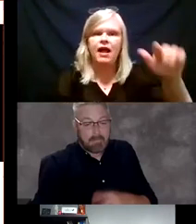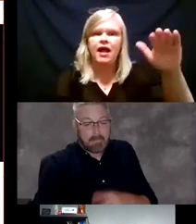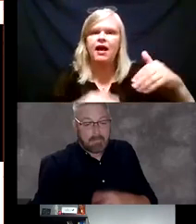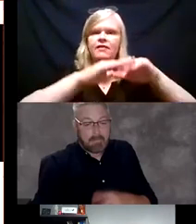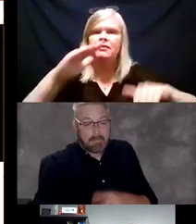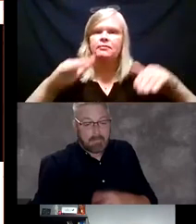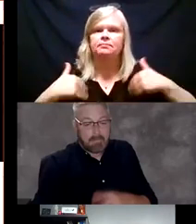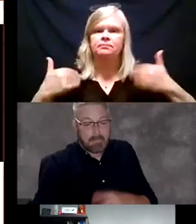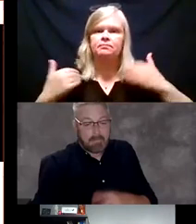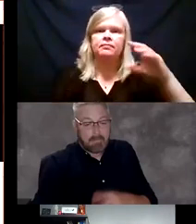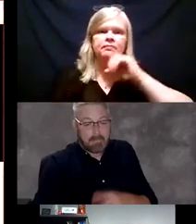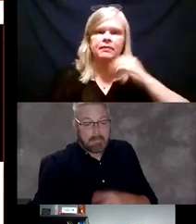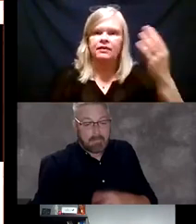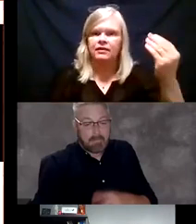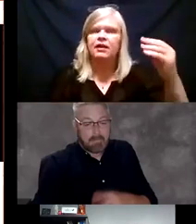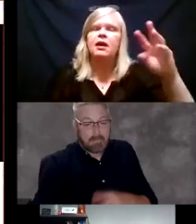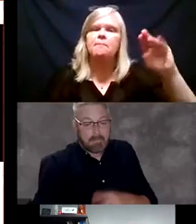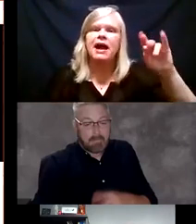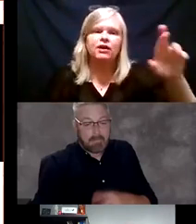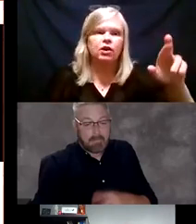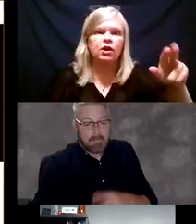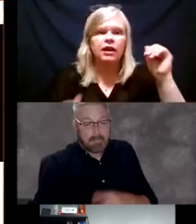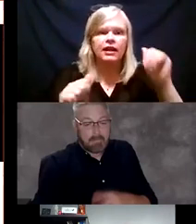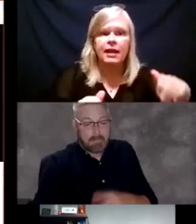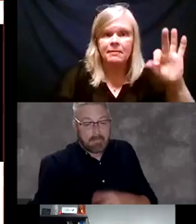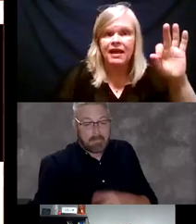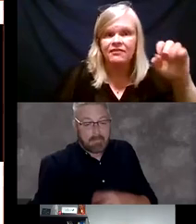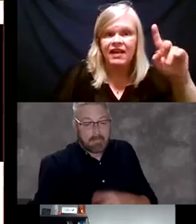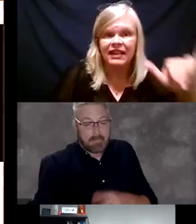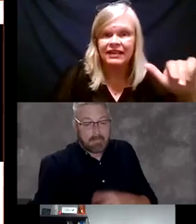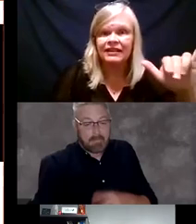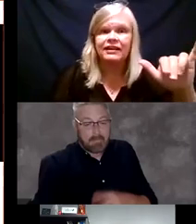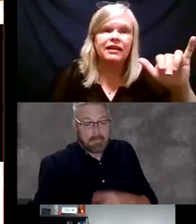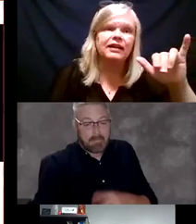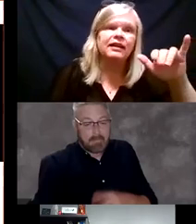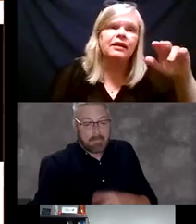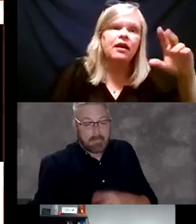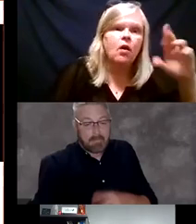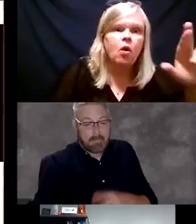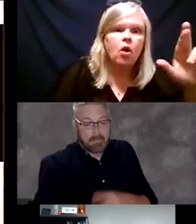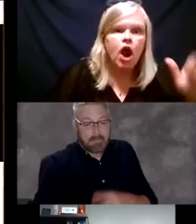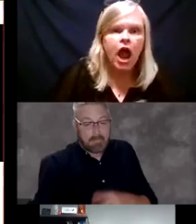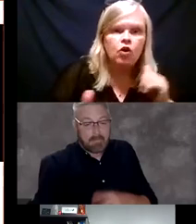FELONY OR AN AGGRAVATED MISDEMEANOR. SEEMS LIKE THOSE MIGHT BE SOMETHING YOU MIGHT AN TO PUNISH